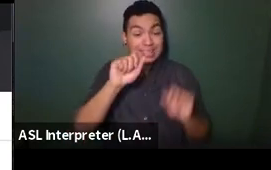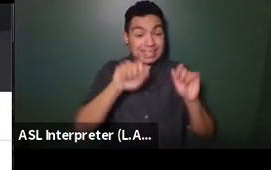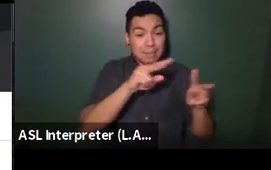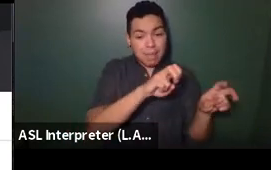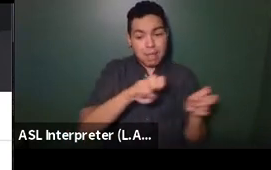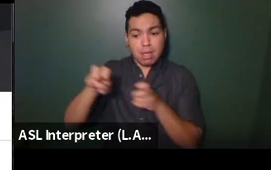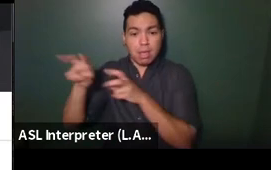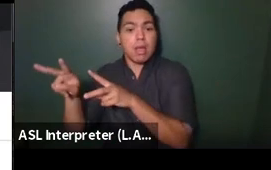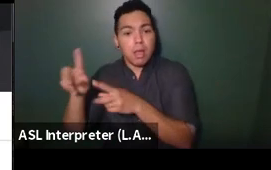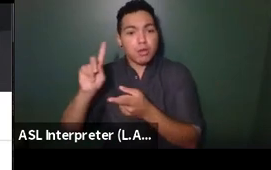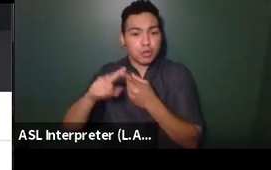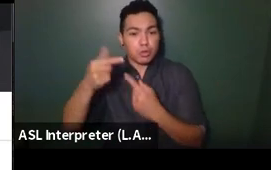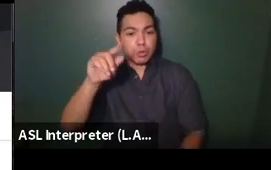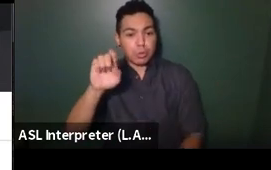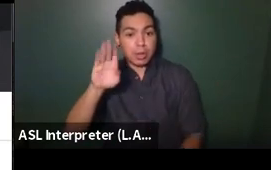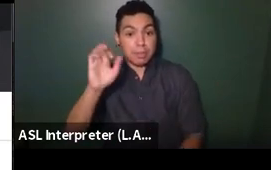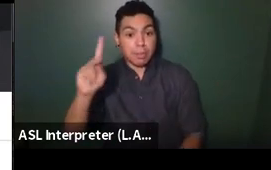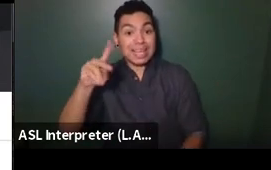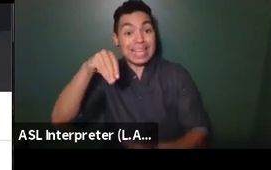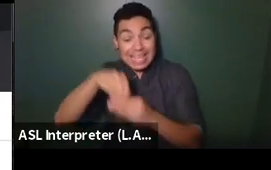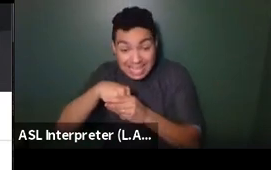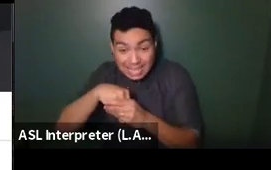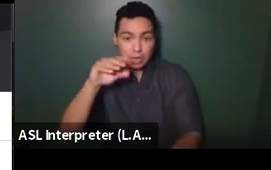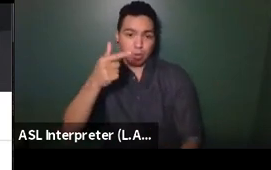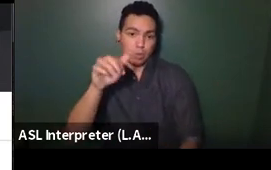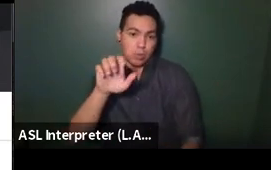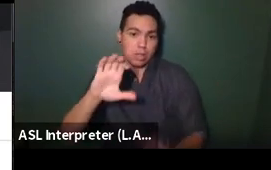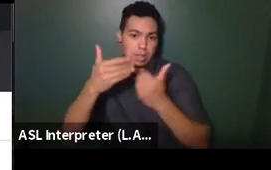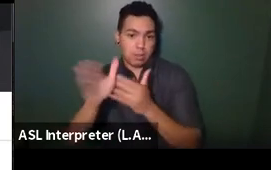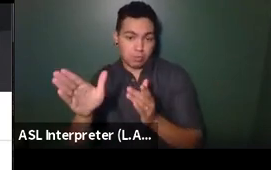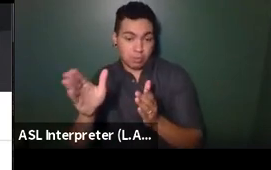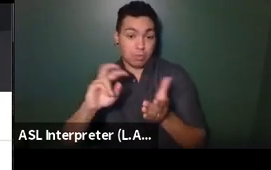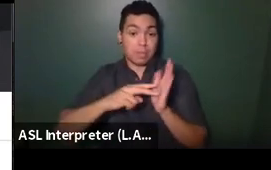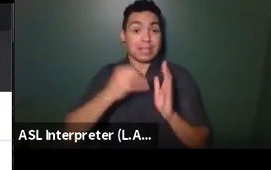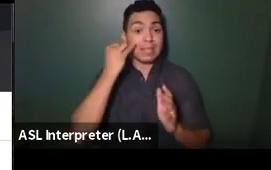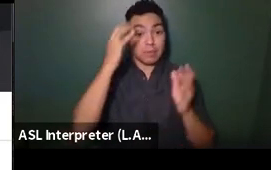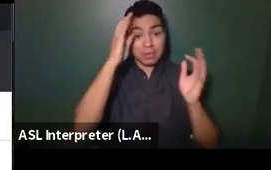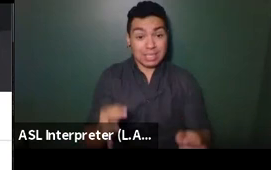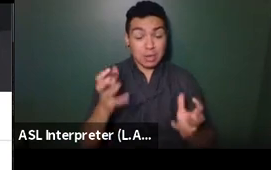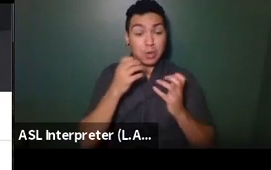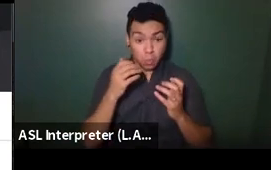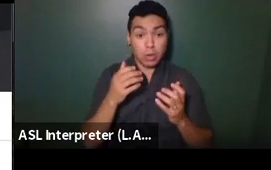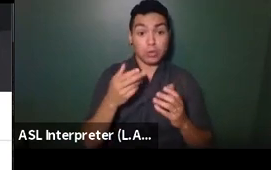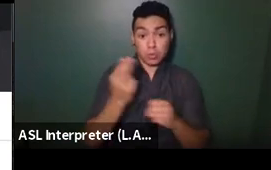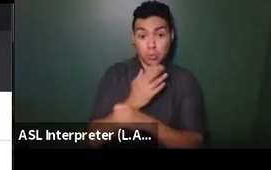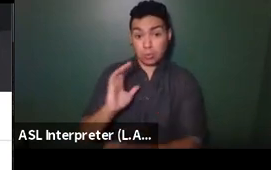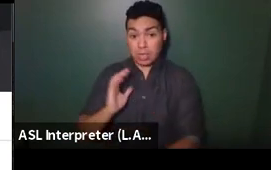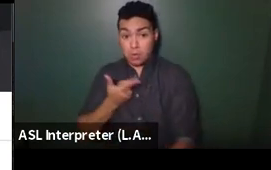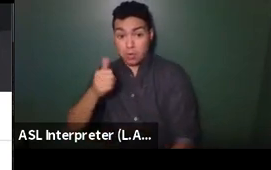Katherine Livick - ESD 112: So if you're wanting to track your grades in Google Classroom, you're going to want to attach a quiz, just by itself. No other attachments.